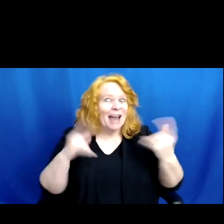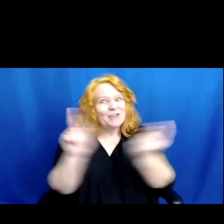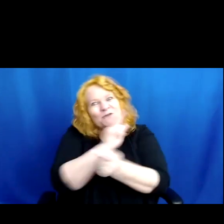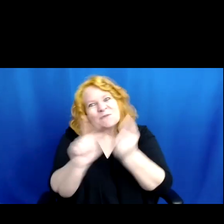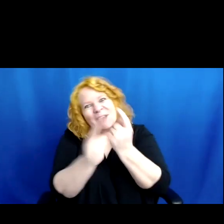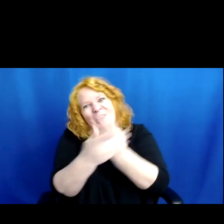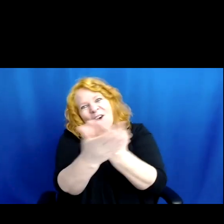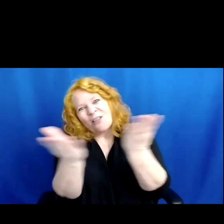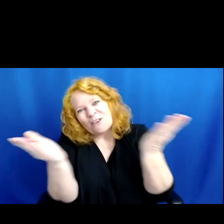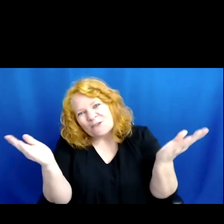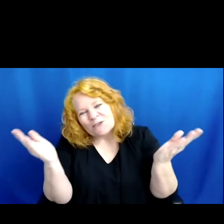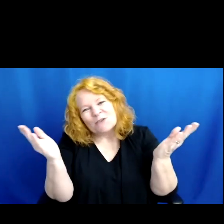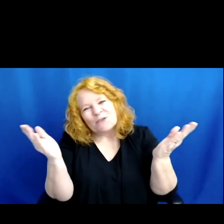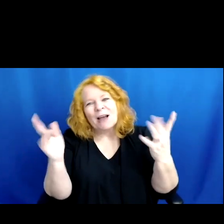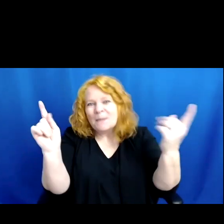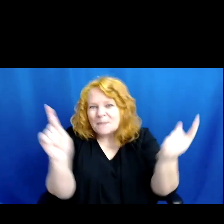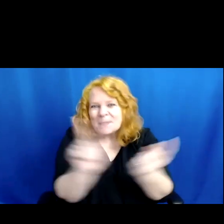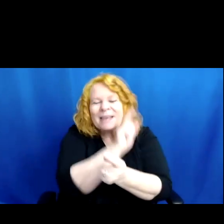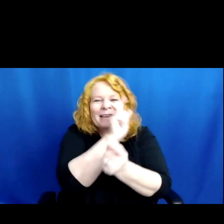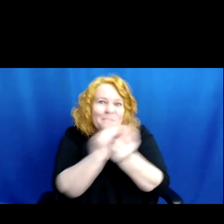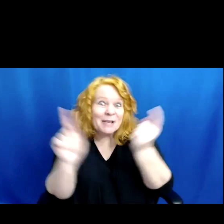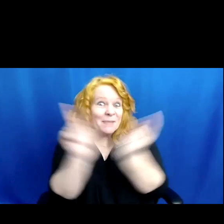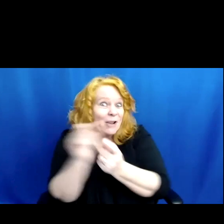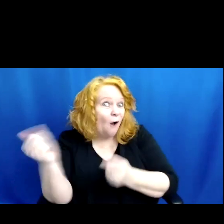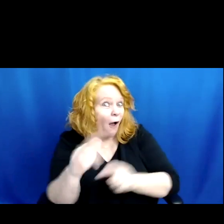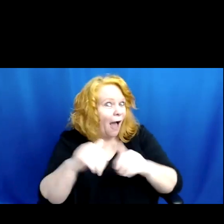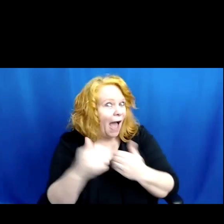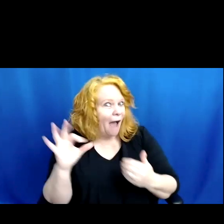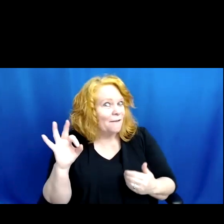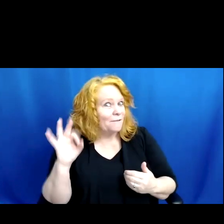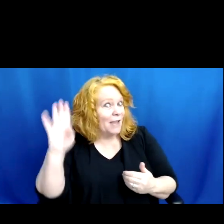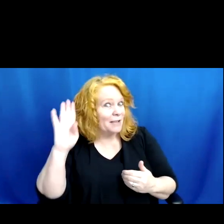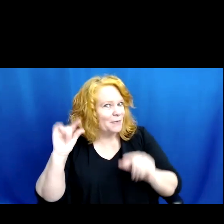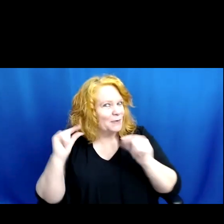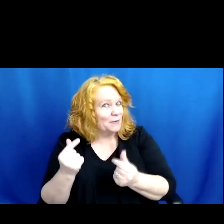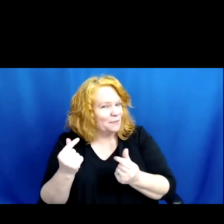I have been meeting and greeting you in our Facebook group. My name is Gwyn.